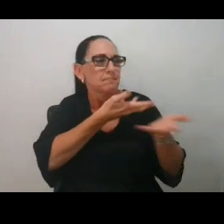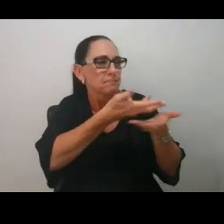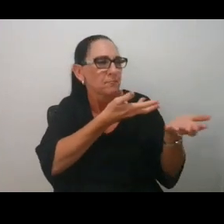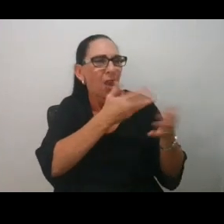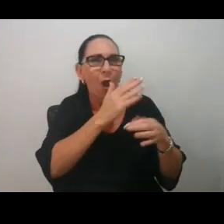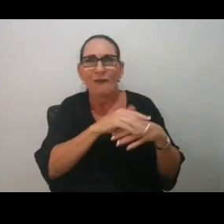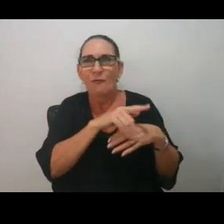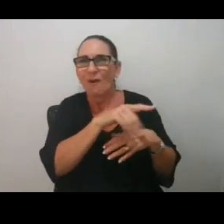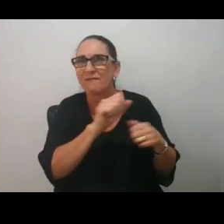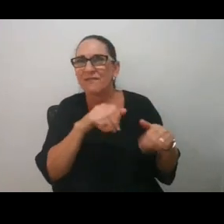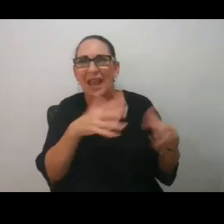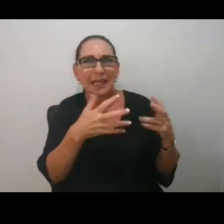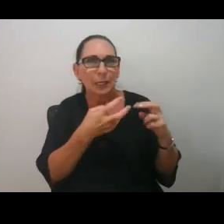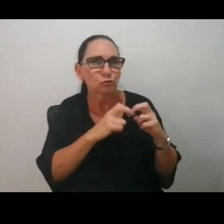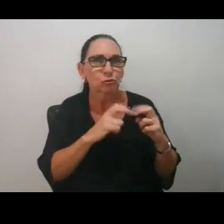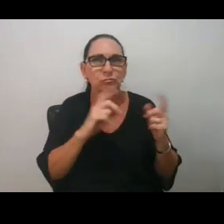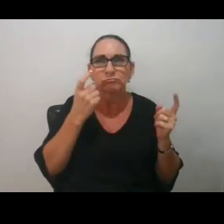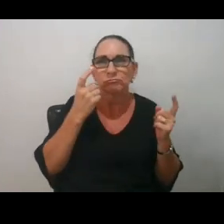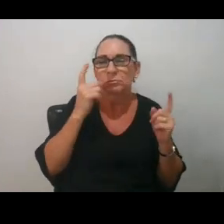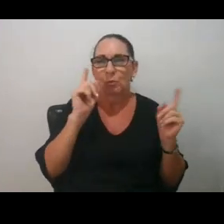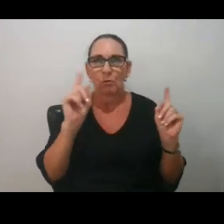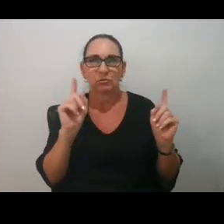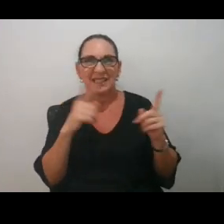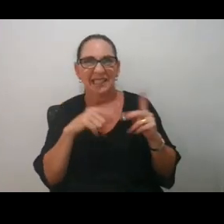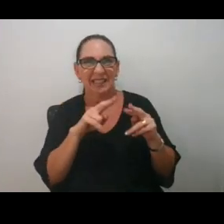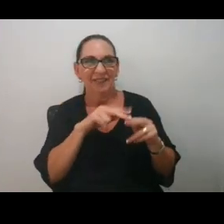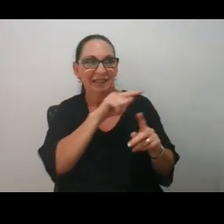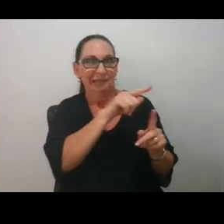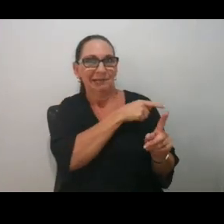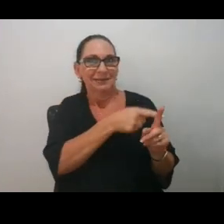have for example if they've had a bad couple of weeks and they haven't been participating talking